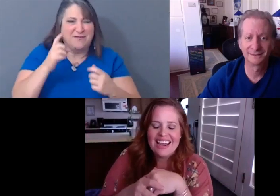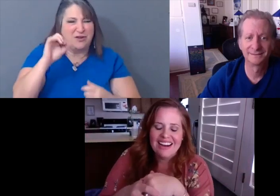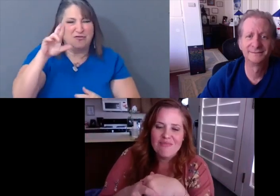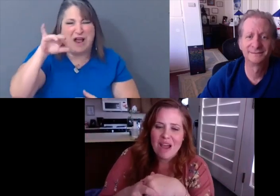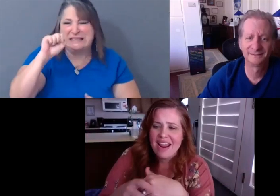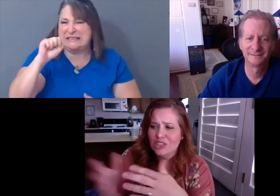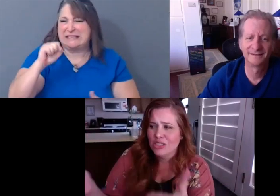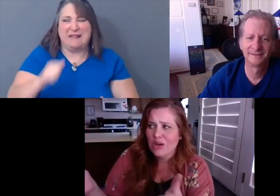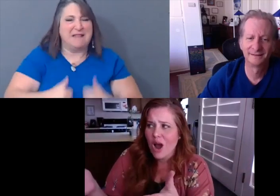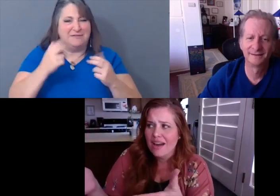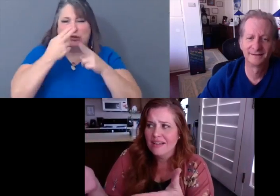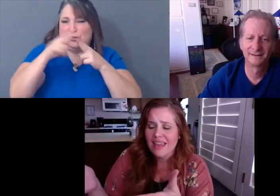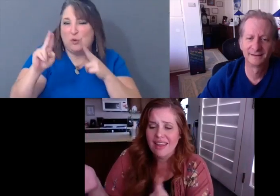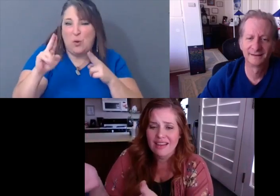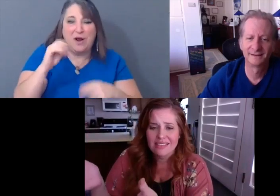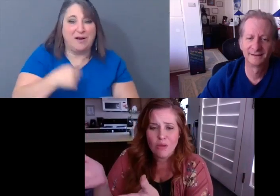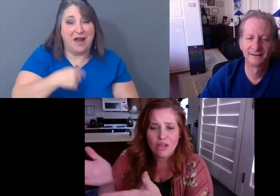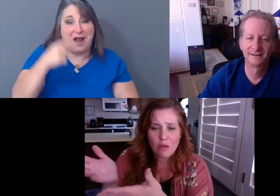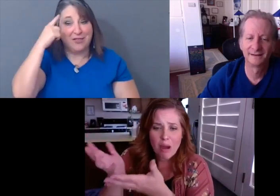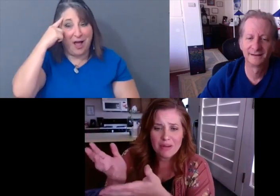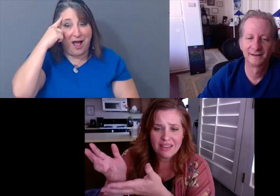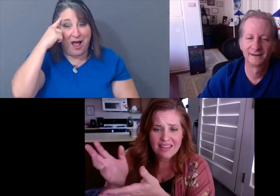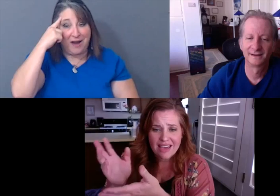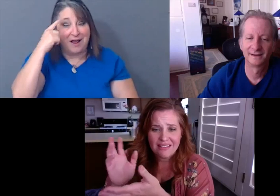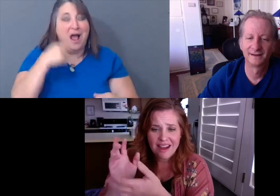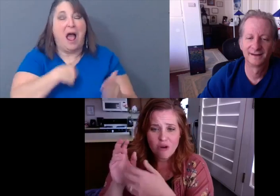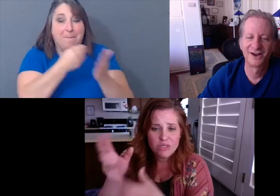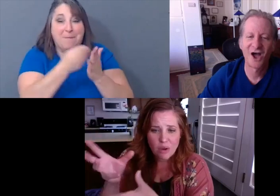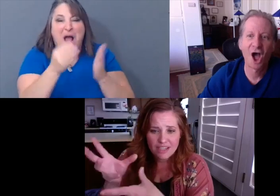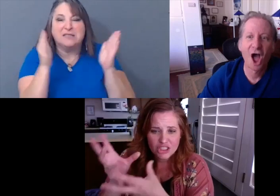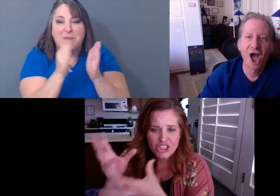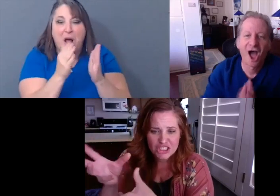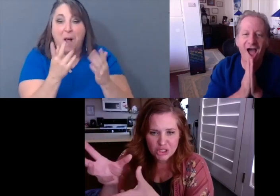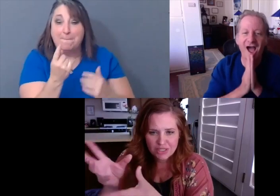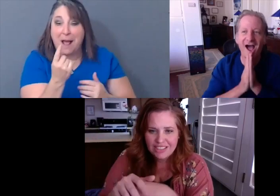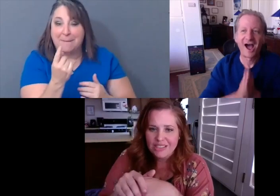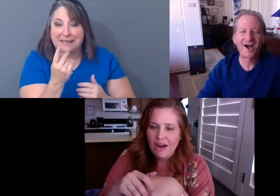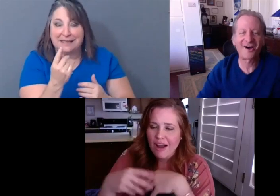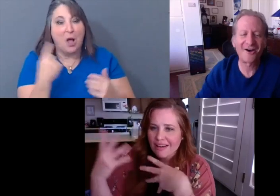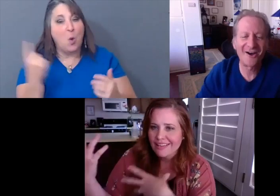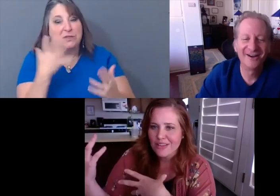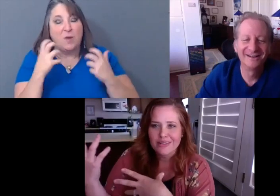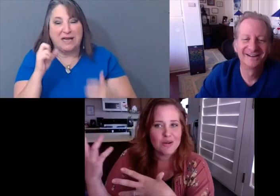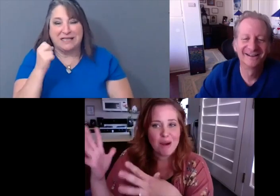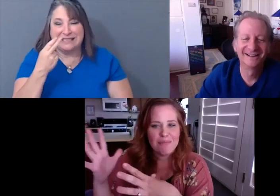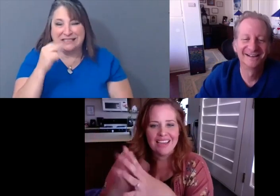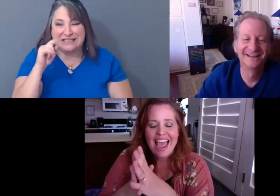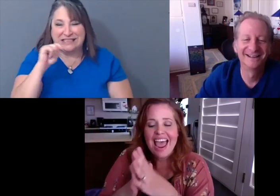I actually got a small little puppy that I've always wanted, a Shih Tzu. So I got a little puppy.